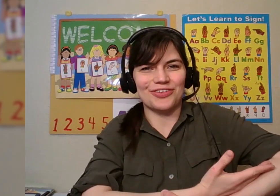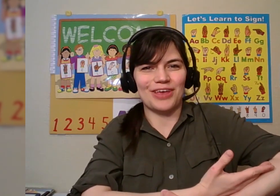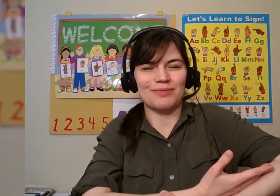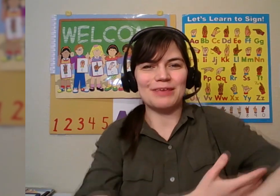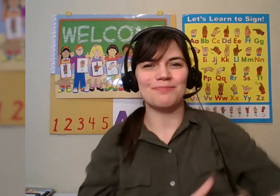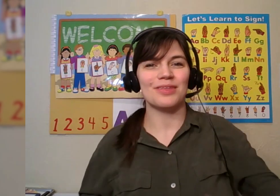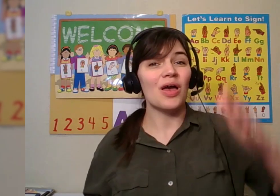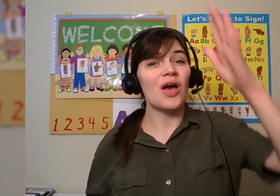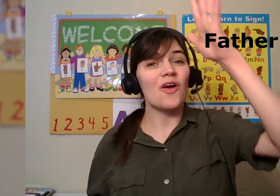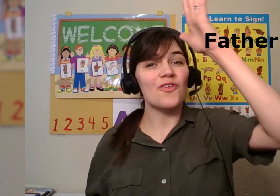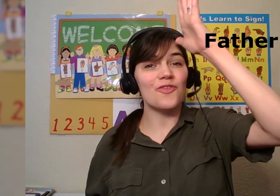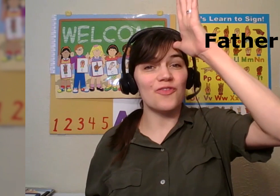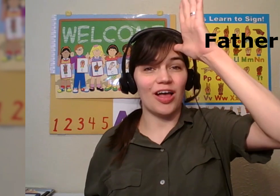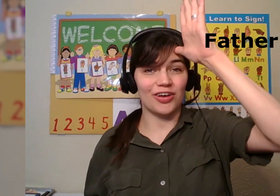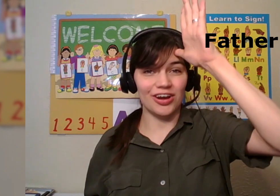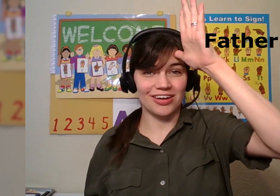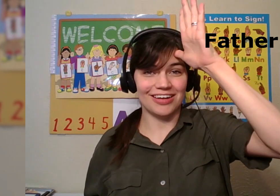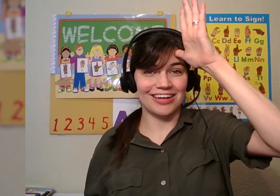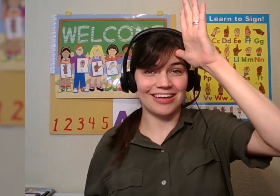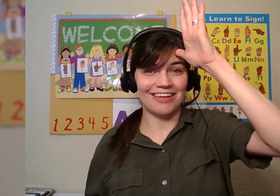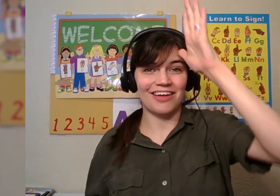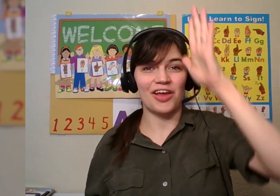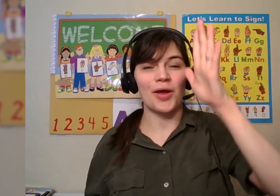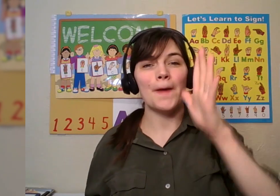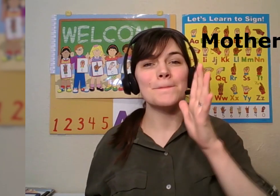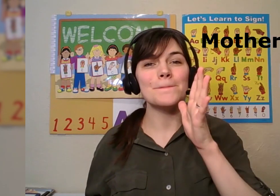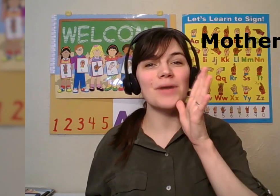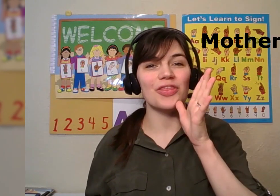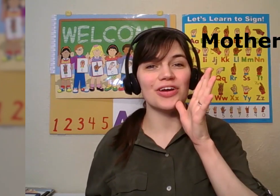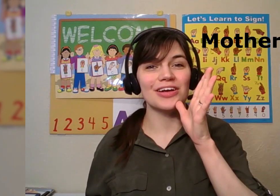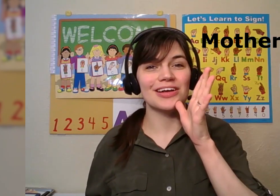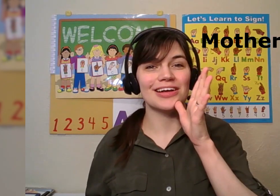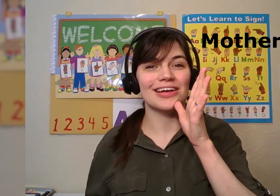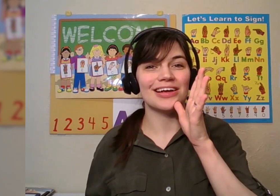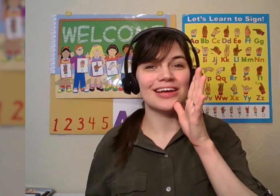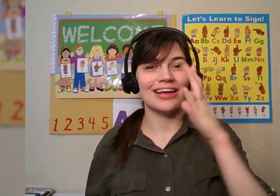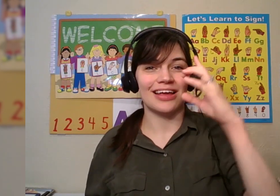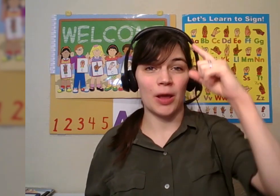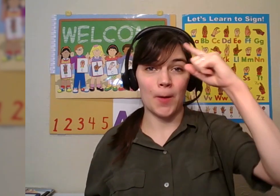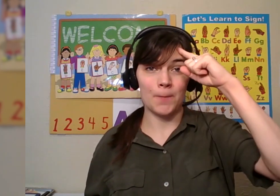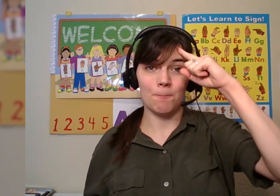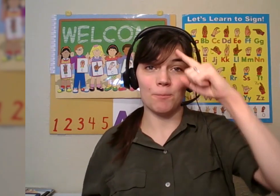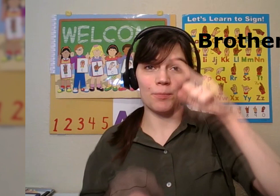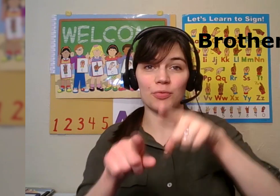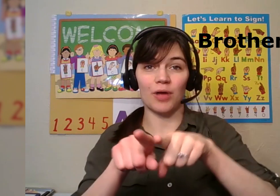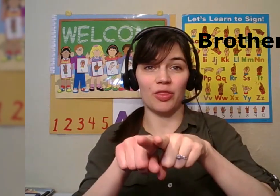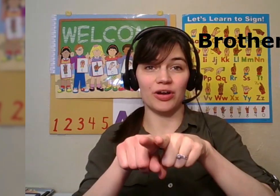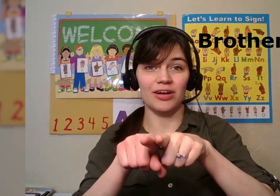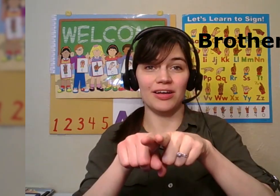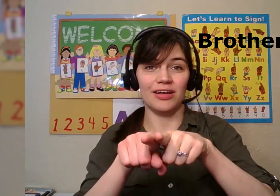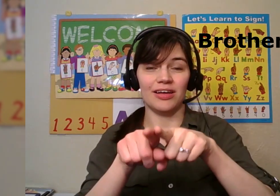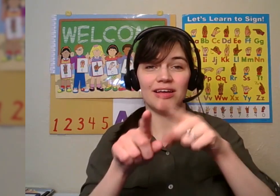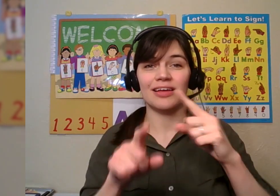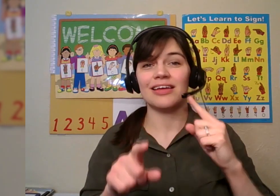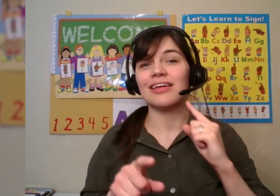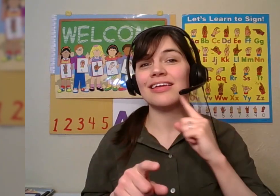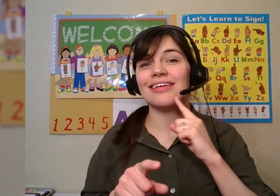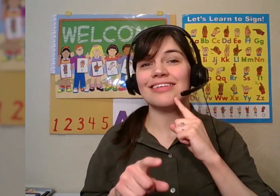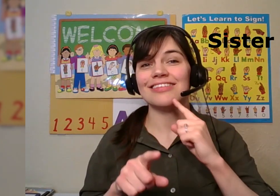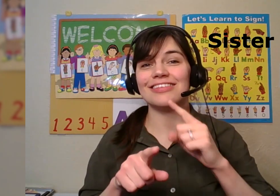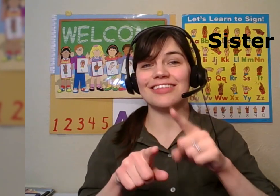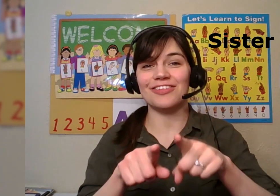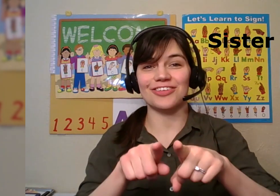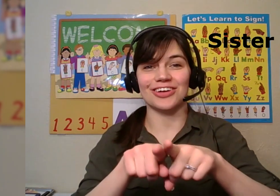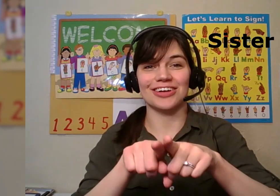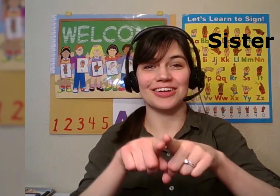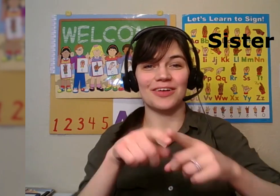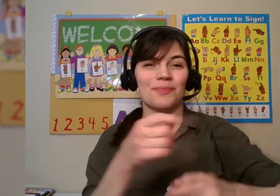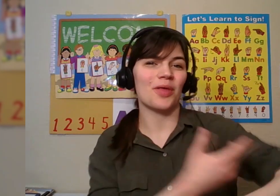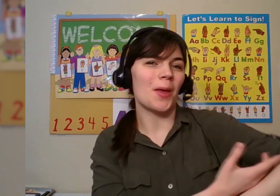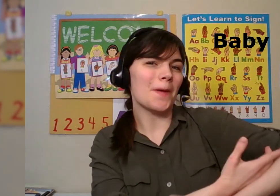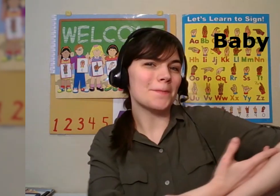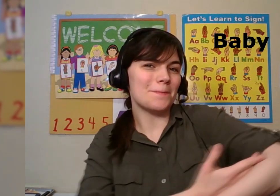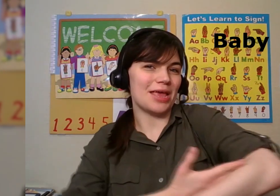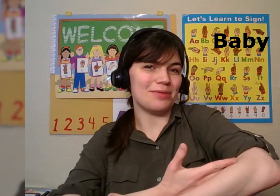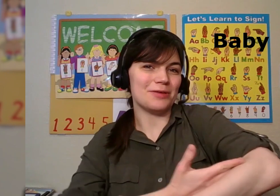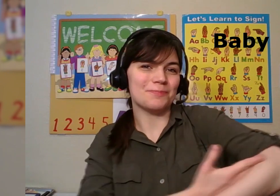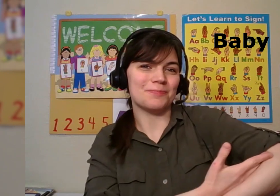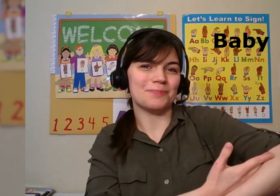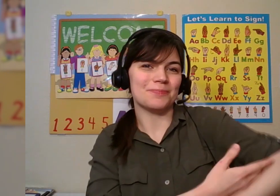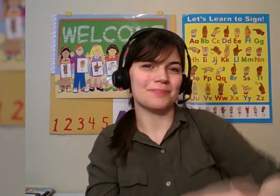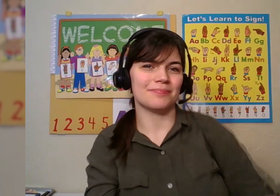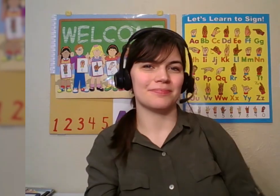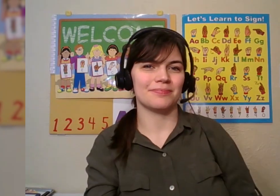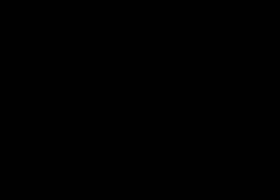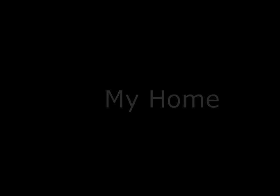family. Father, mother, brother, sister, baby.